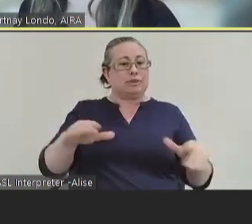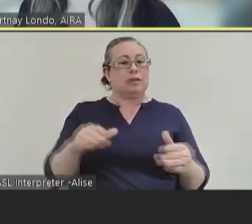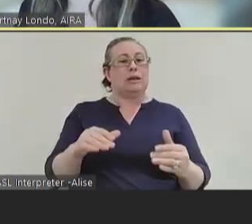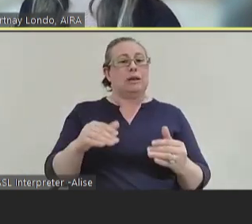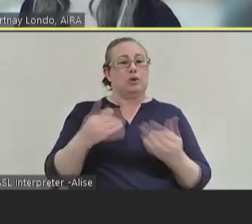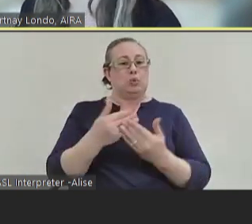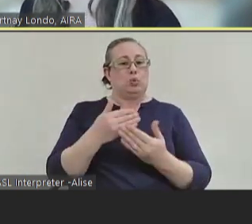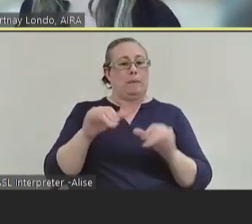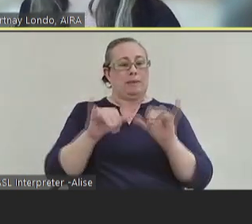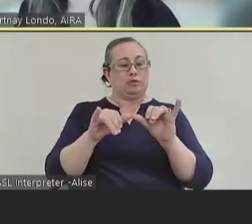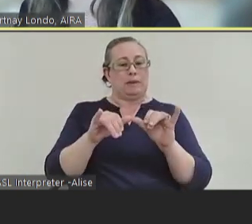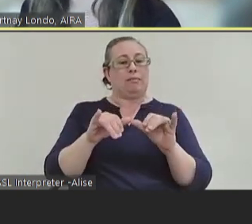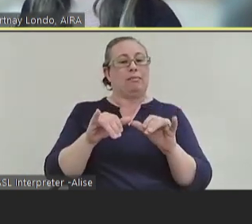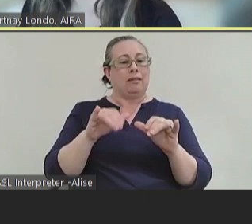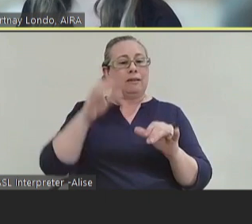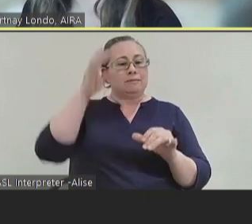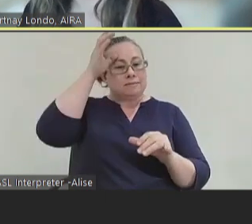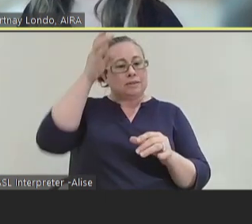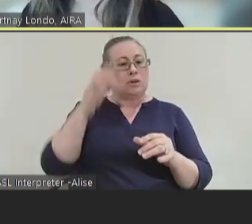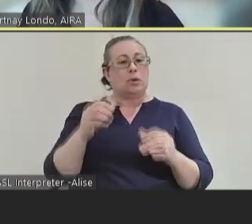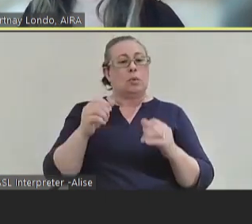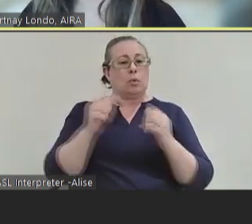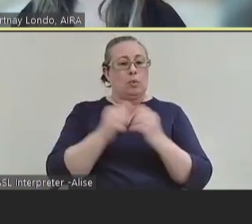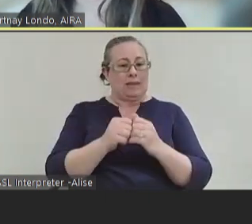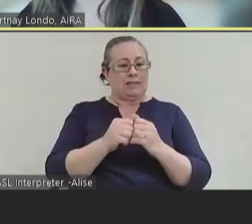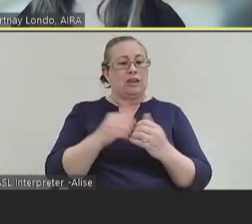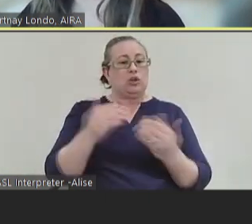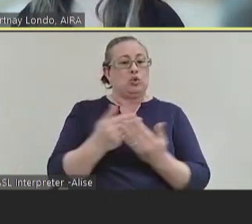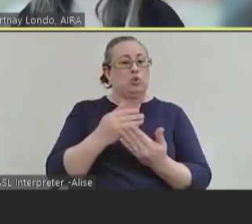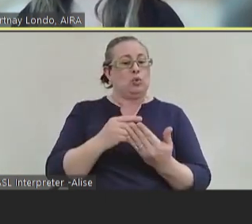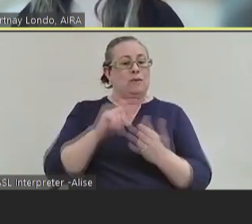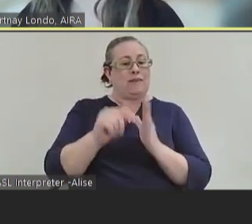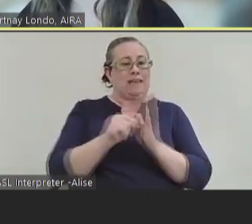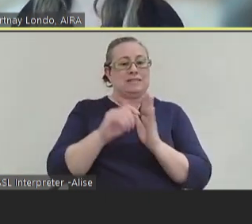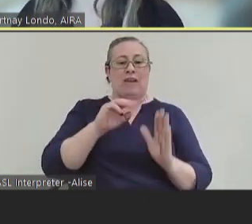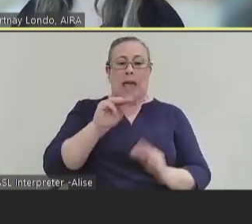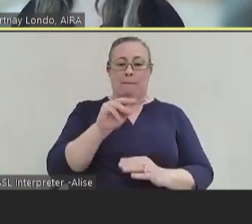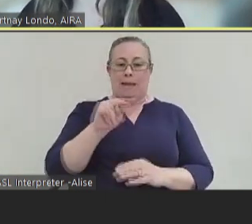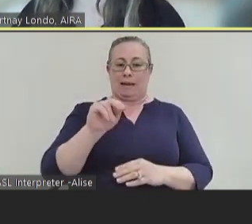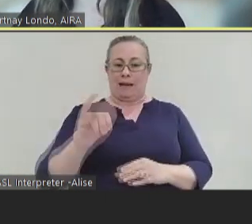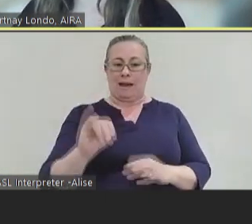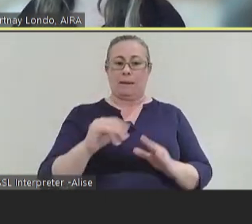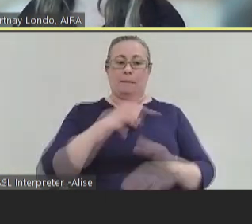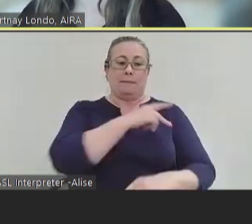and discovery phase of MNI. Patient matching is the process of identifying and leaking a